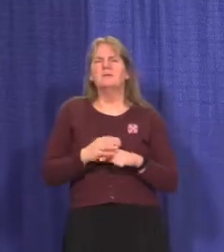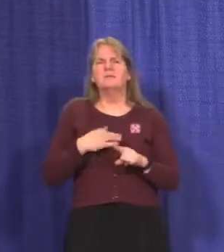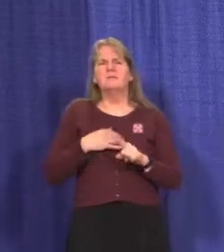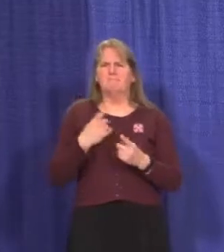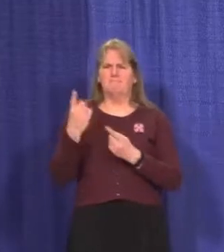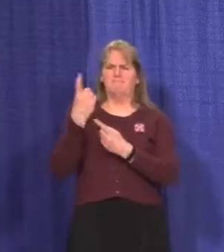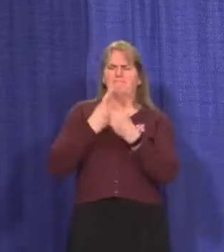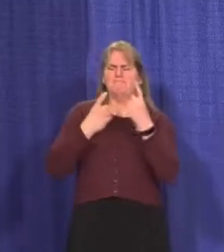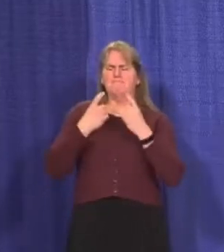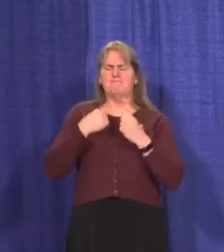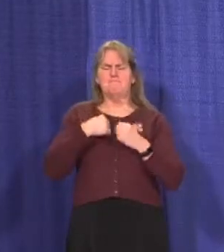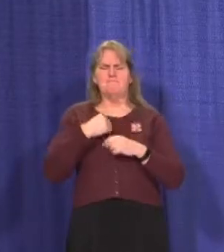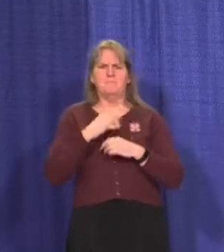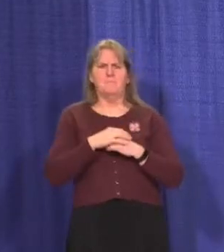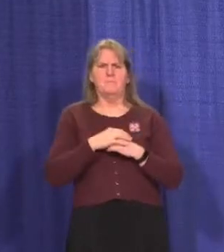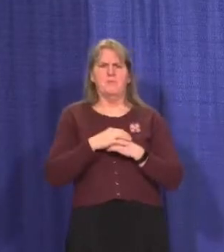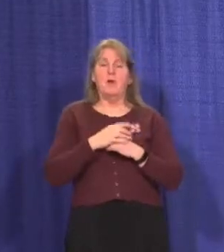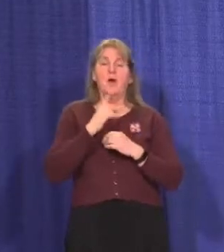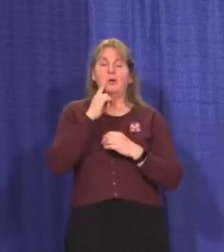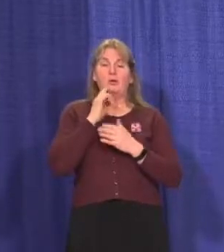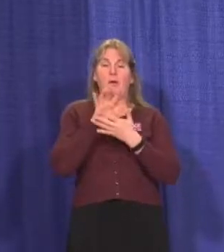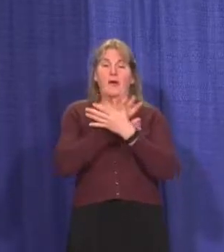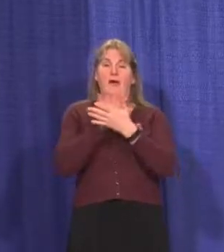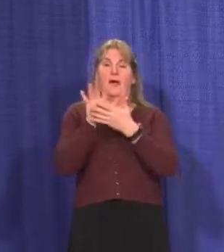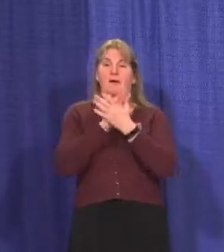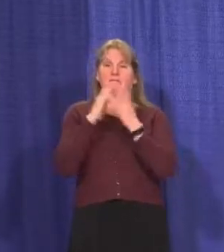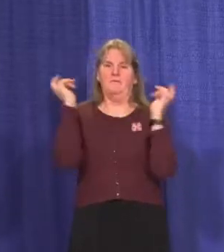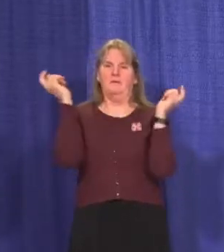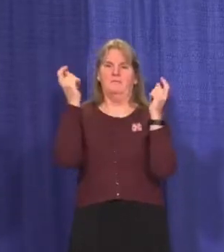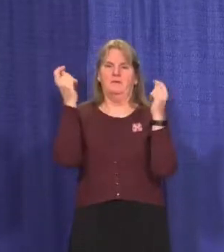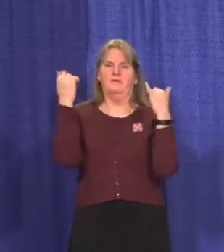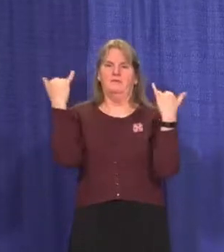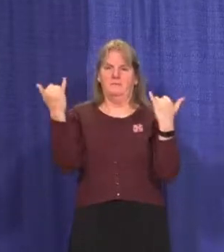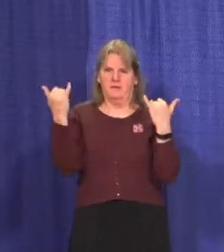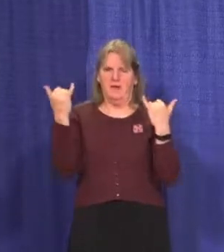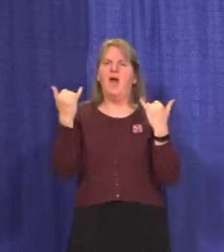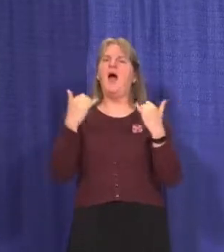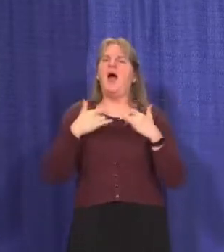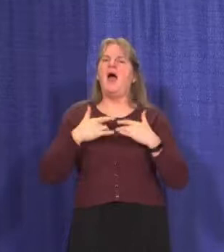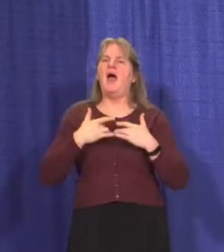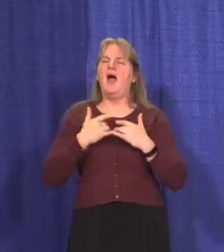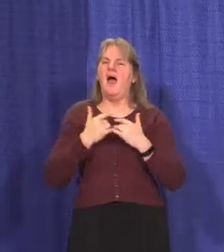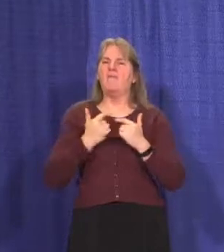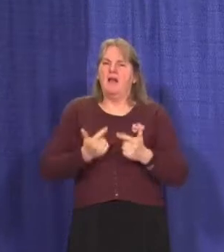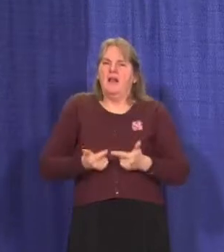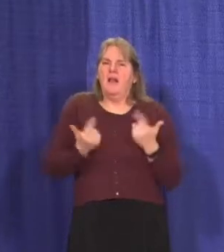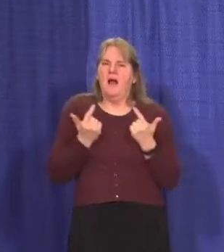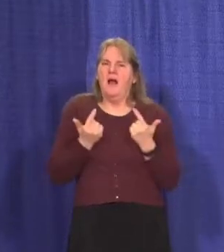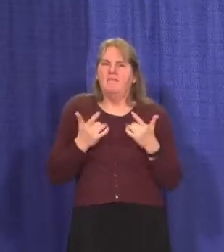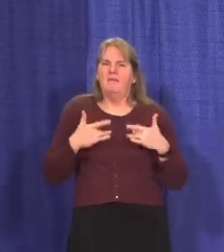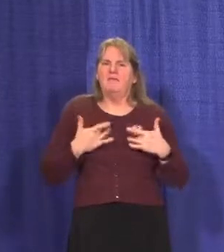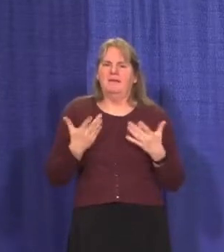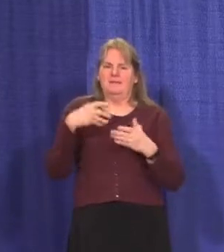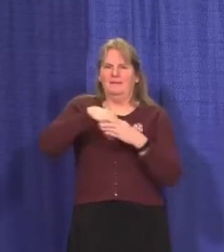we have a film festival going on with some live events but would not be nice if you could open up the restrictions of sew more